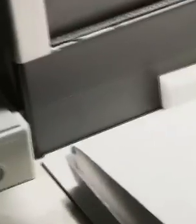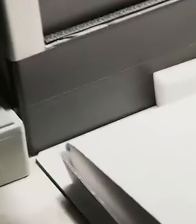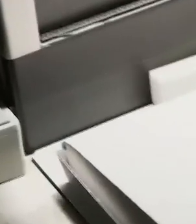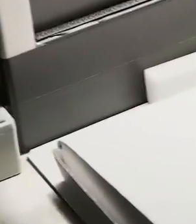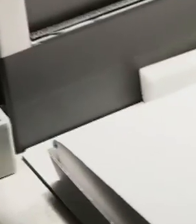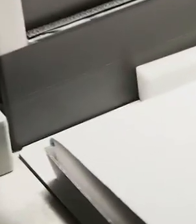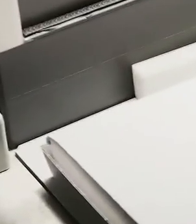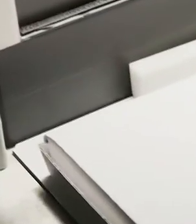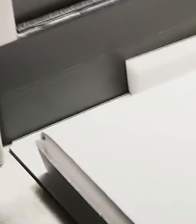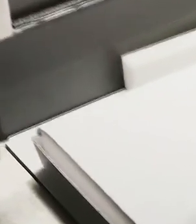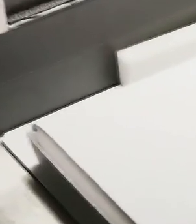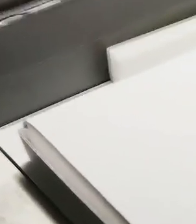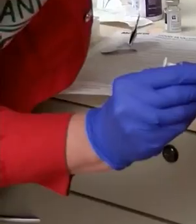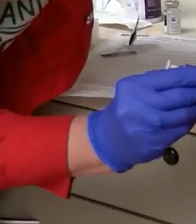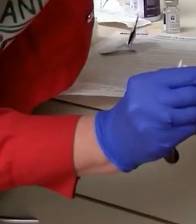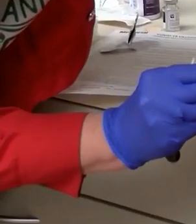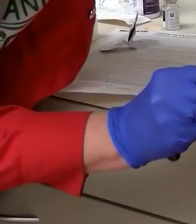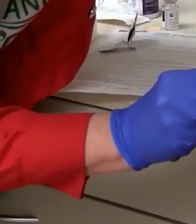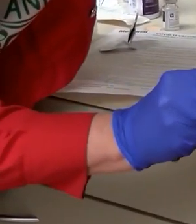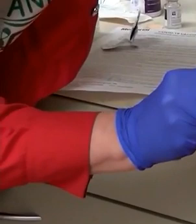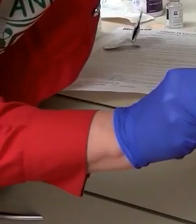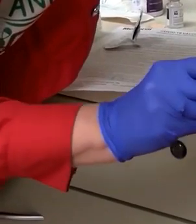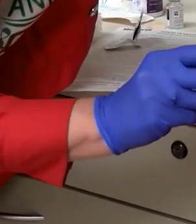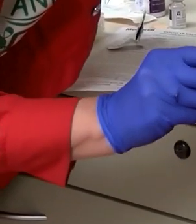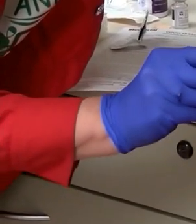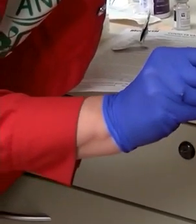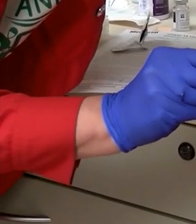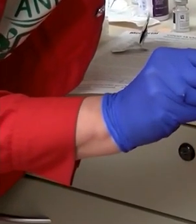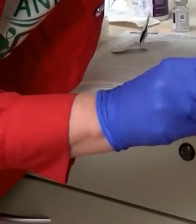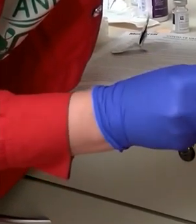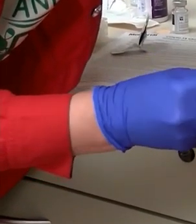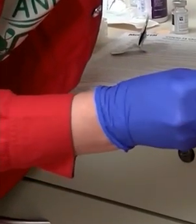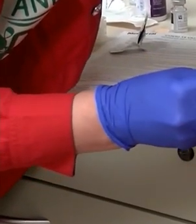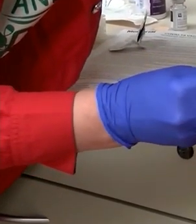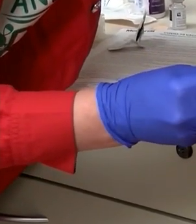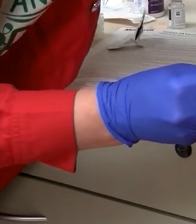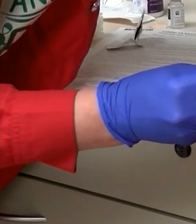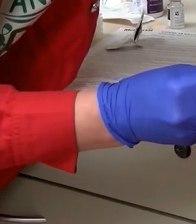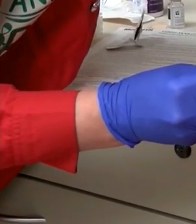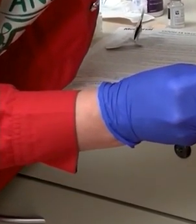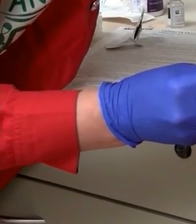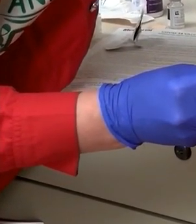SUCH SUCH AS SUCH AS WHETHER SUCH AS WHETHER WE SUCH AS WHETHER WE SHOULD SUCH AS WHETHER WE SHOULD MOVE FROM FROM ONE FROM ONE PHASE FROM ONE PHASE TO FROM ONE PHASE TO THE FROM ONE PHASE TO THE OTHER. THE THE CITY THE CITY PLANS THE CITY PLANS TO THE CITY PLANS TO GET THE CITY PLANS TO GET MORE THAN THAN 17,001ST THAN 17,001ST DOSES